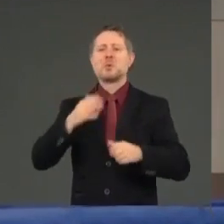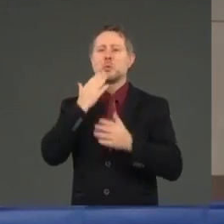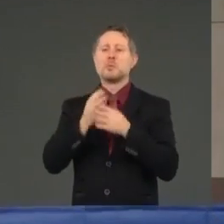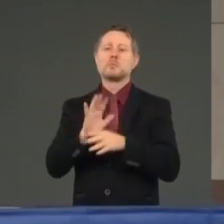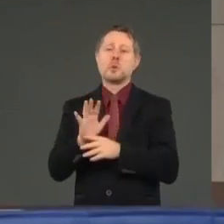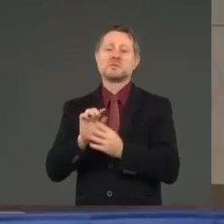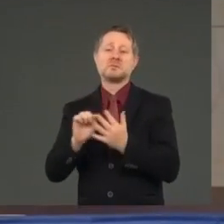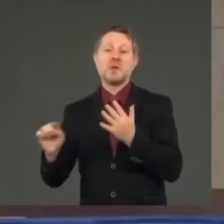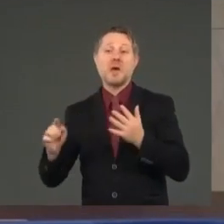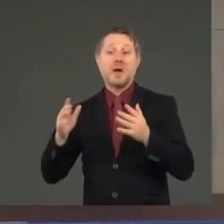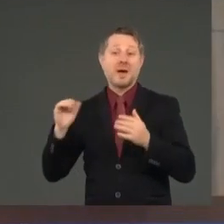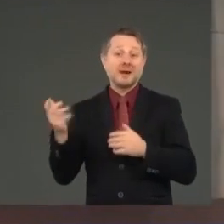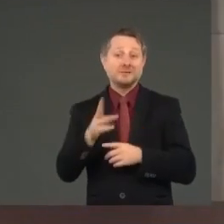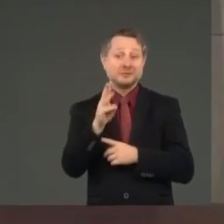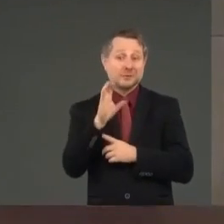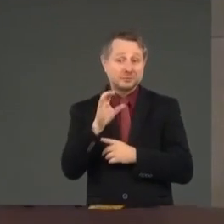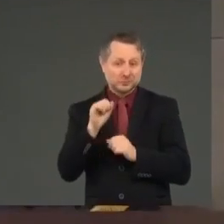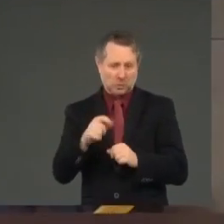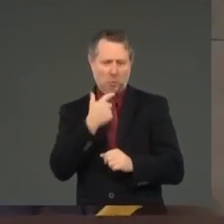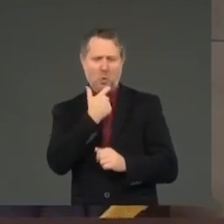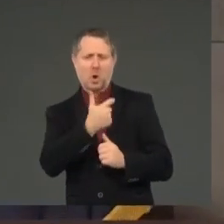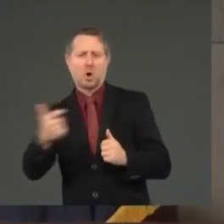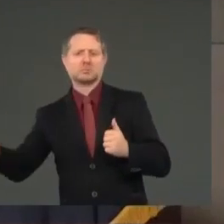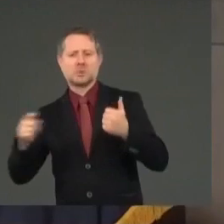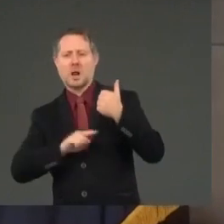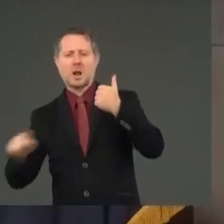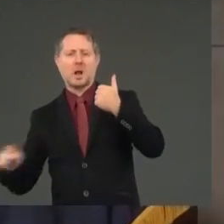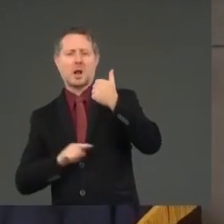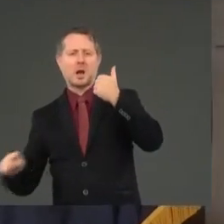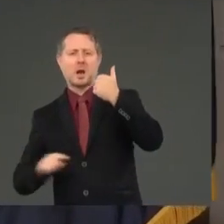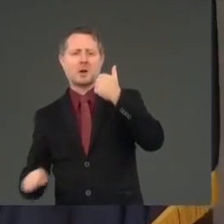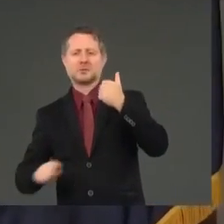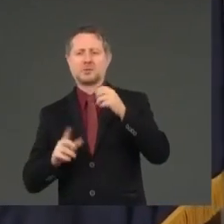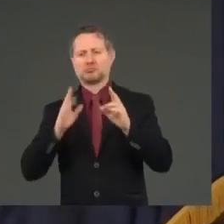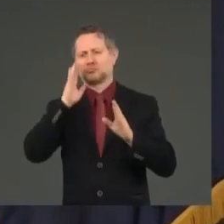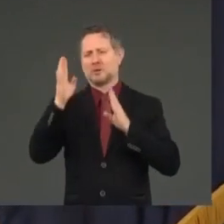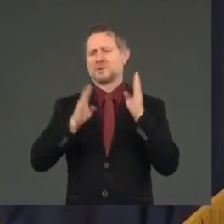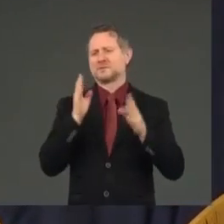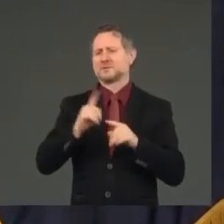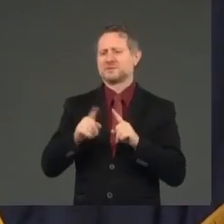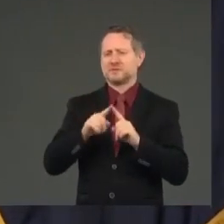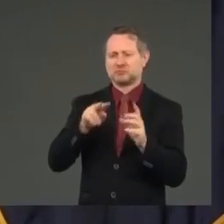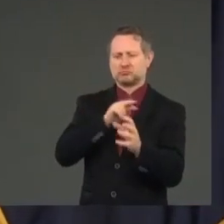WE'RE GOING TO POST THE HONORABLE MENTIONS ALSO. BUT ALL 600 WILL BE AVAILABLE TO